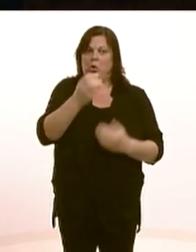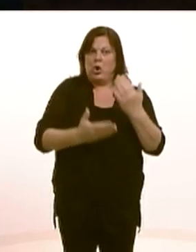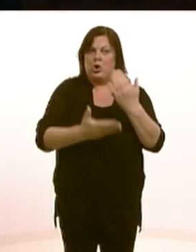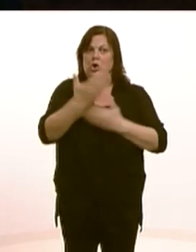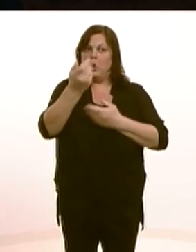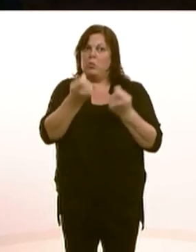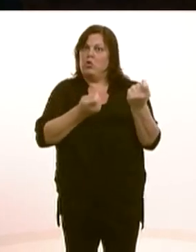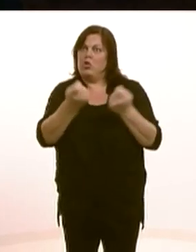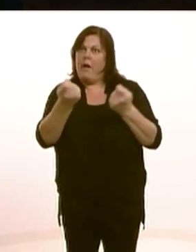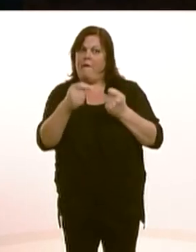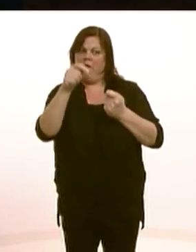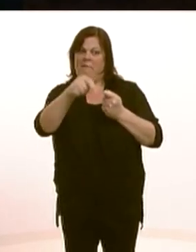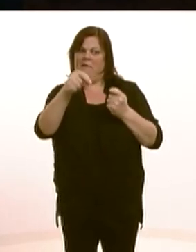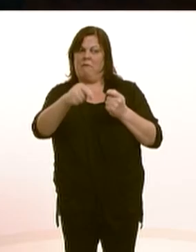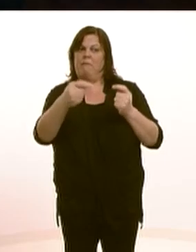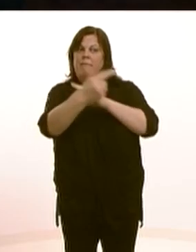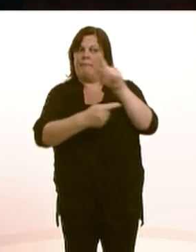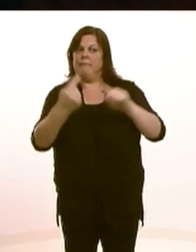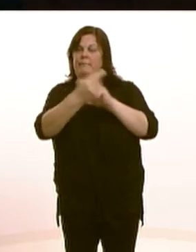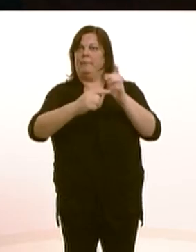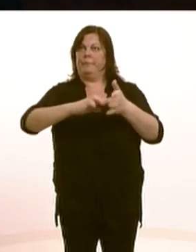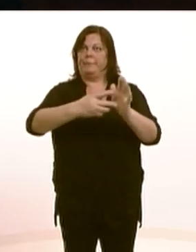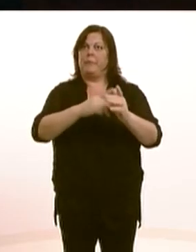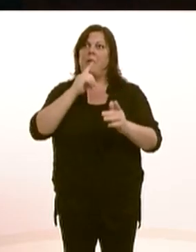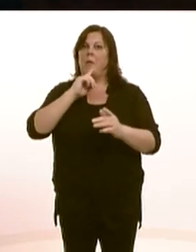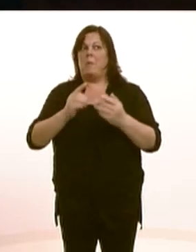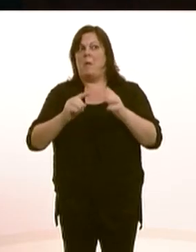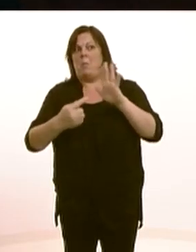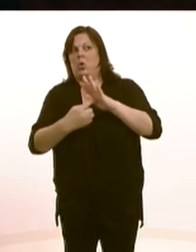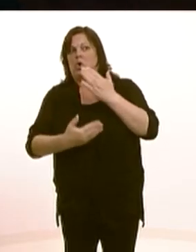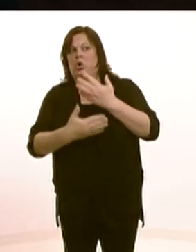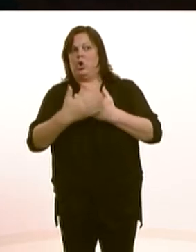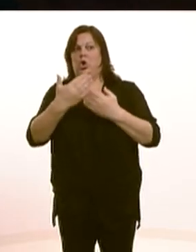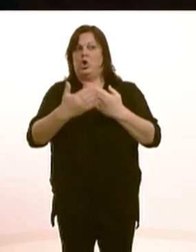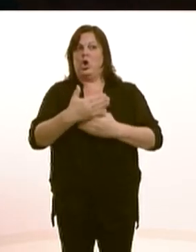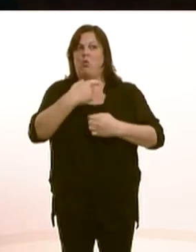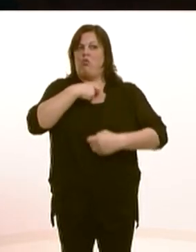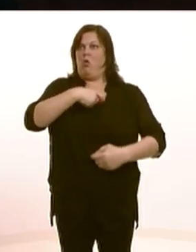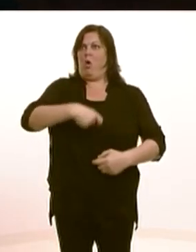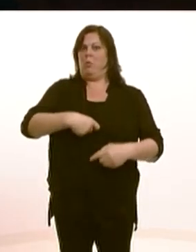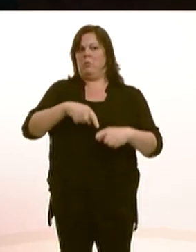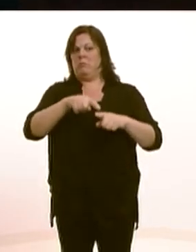This is clearly going to be one of the most important new roles in Wales in recent times.